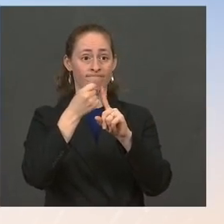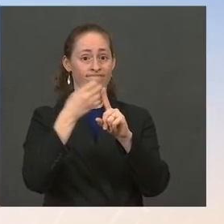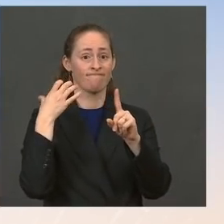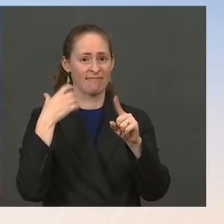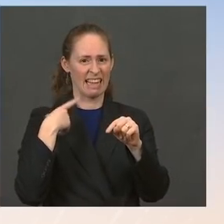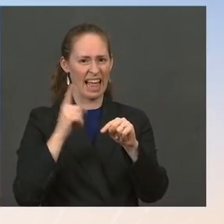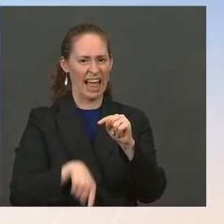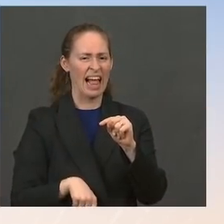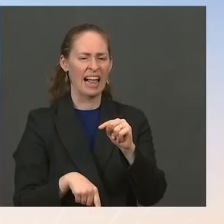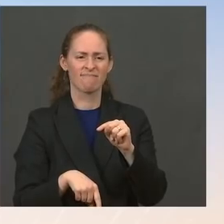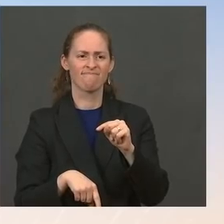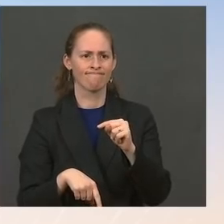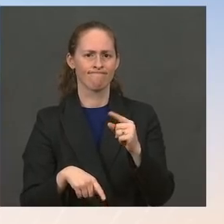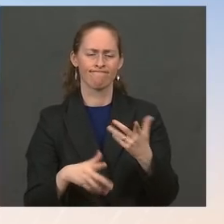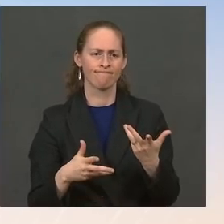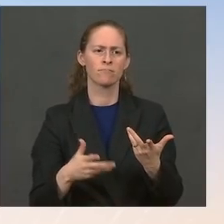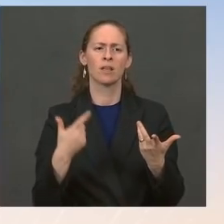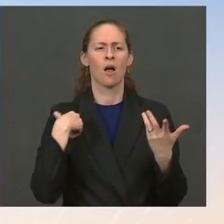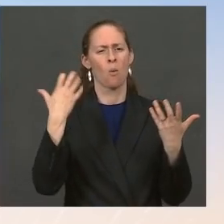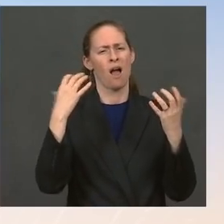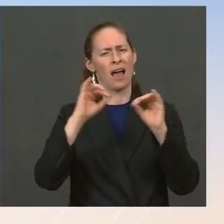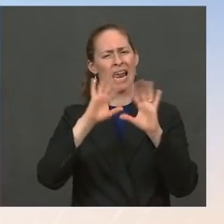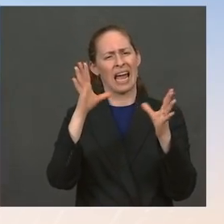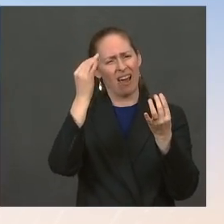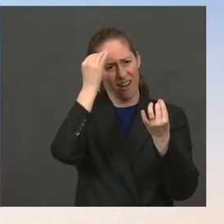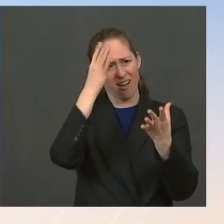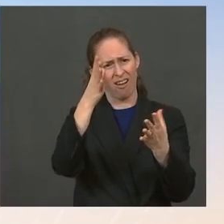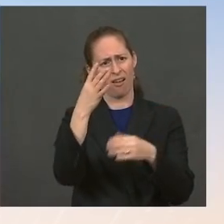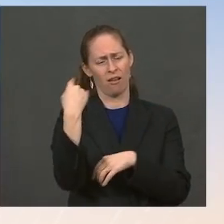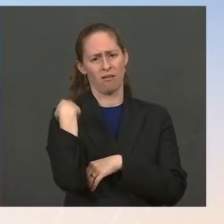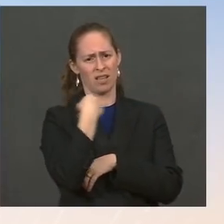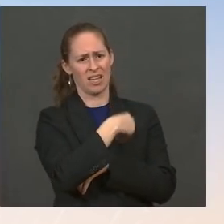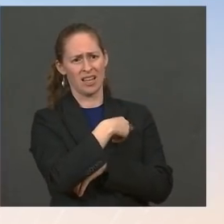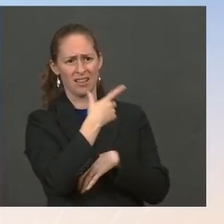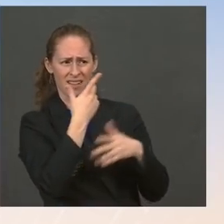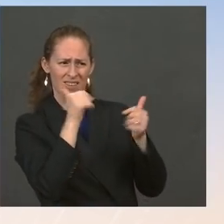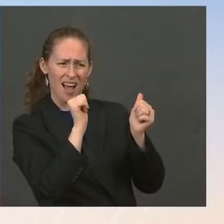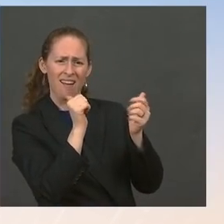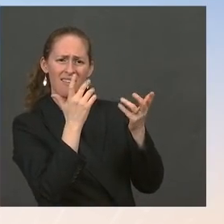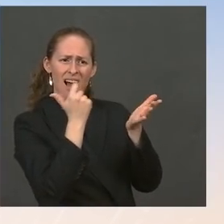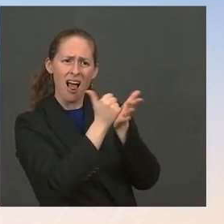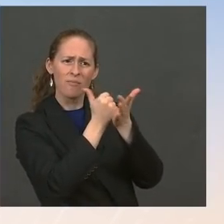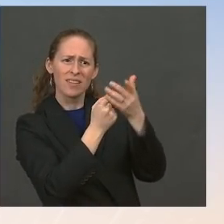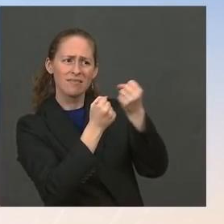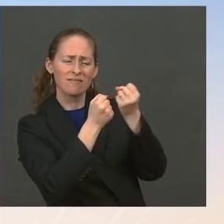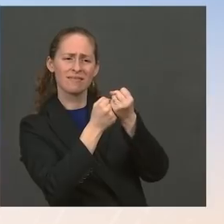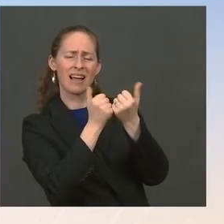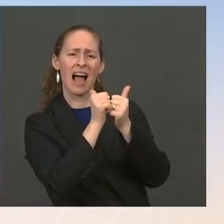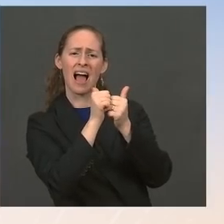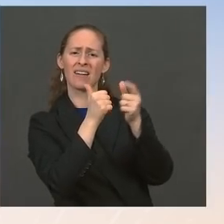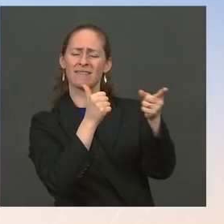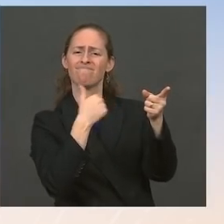But I want to be clear where the United States stands, generally speaking. First, any report of sexual assault should be investigated,